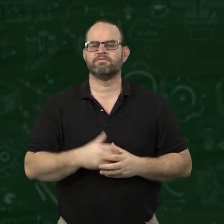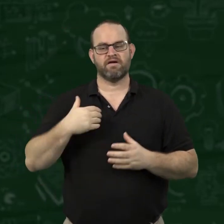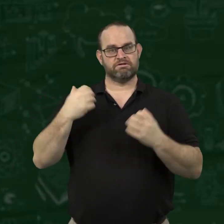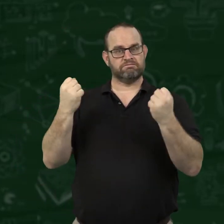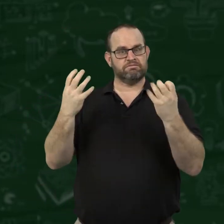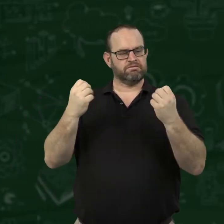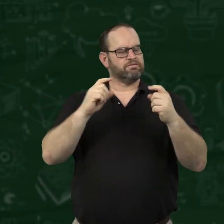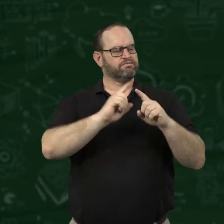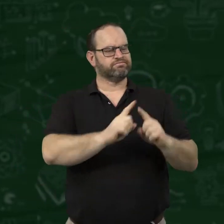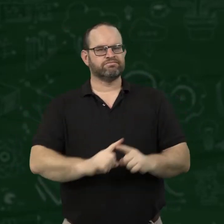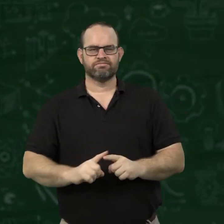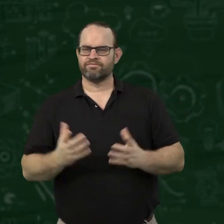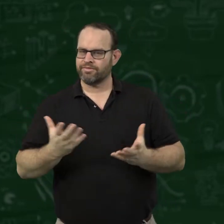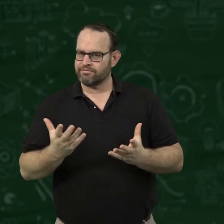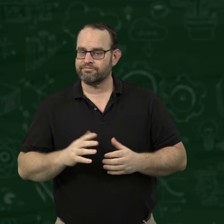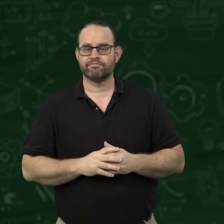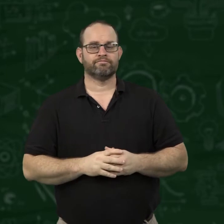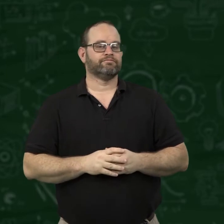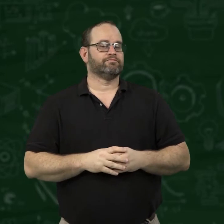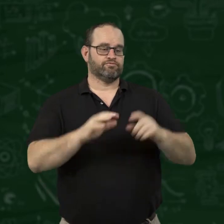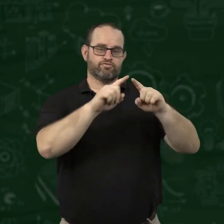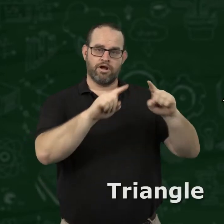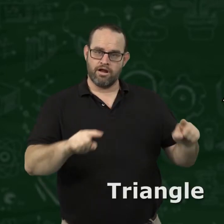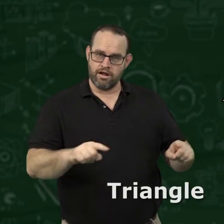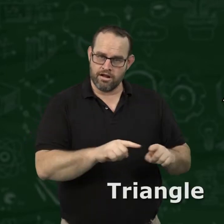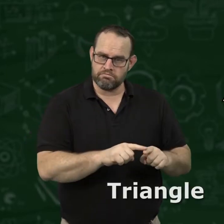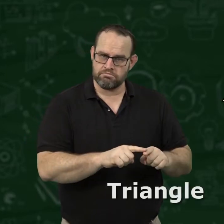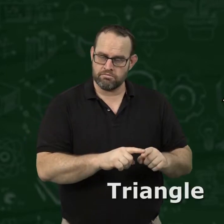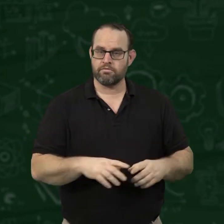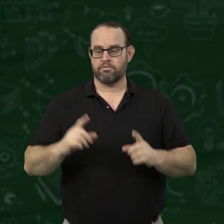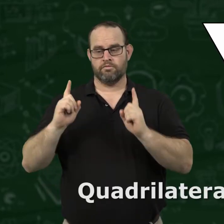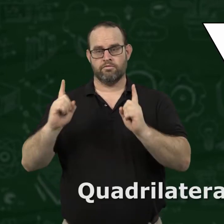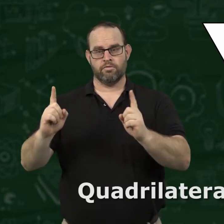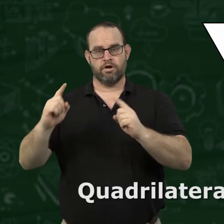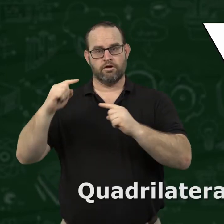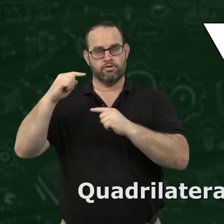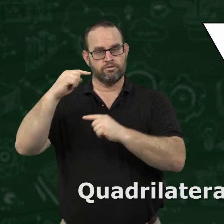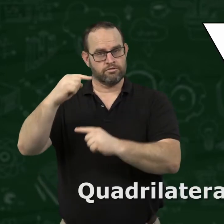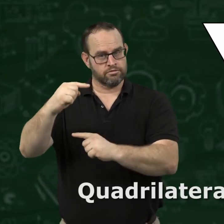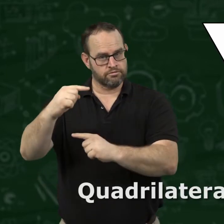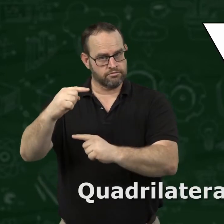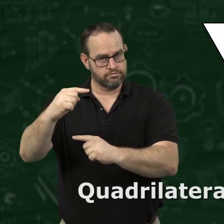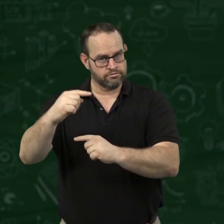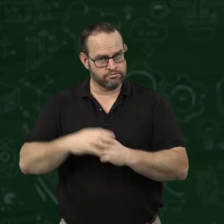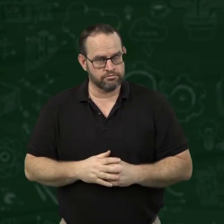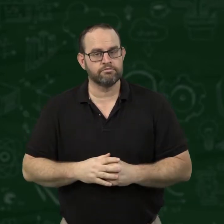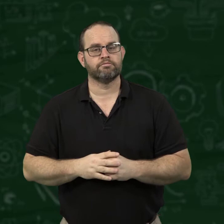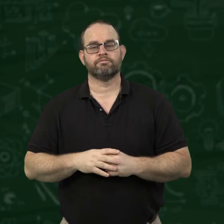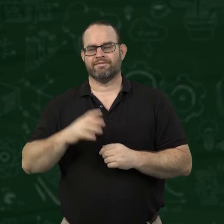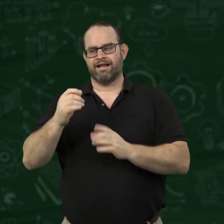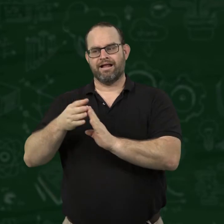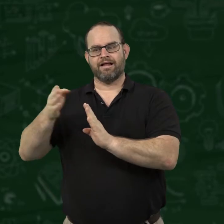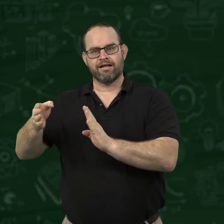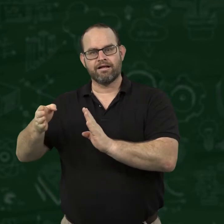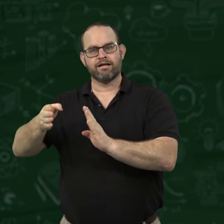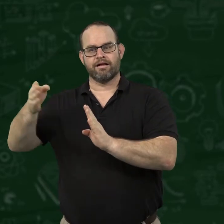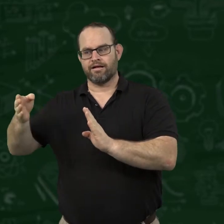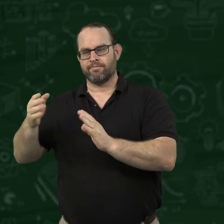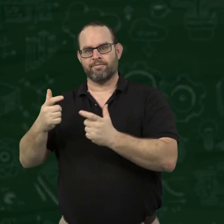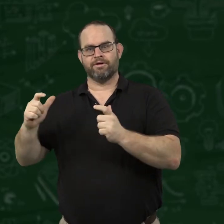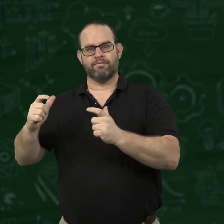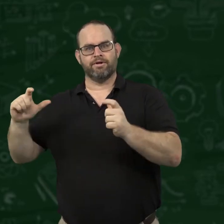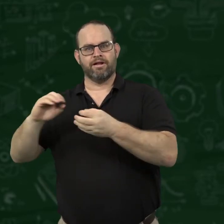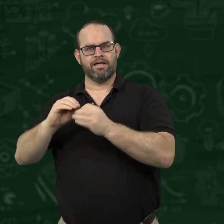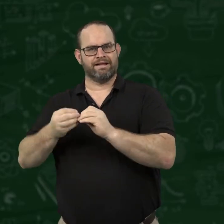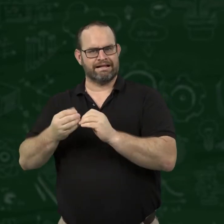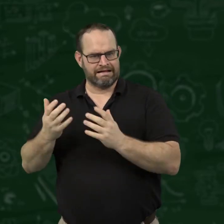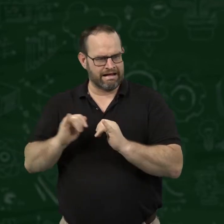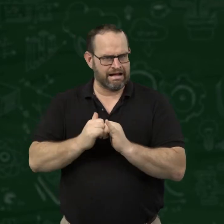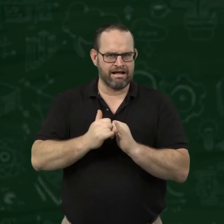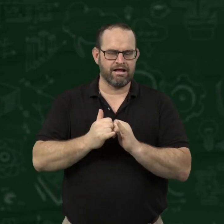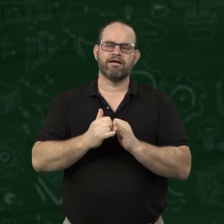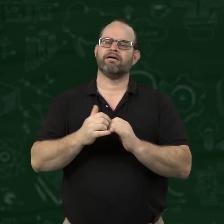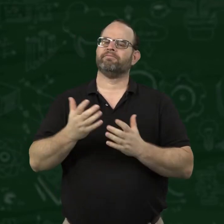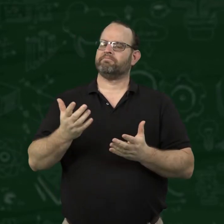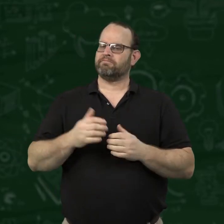There are so many examples, triangles, quadrilaterals, and larger polygons with more sides.